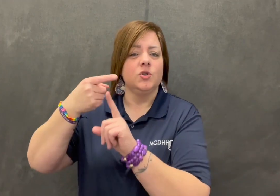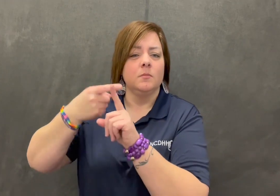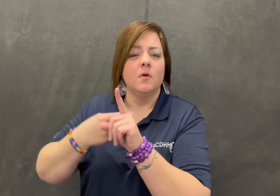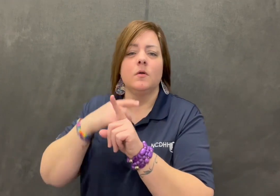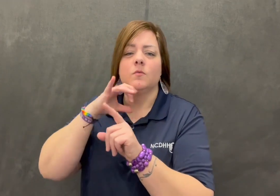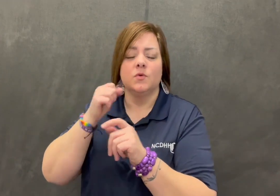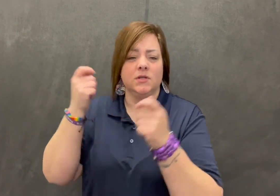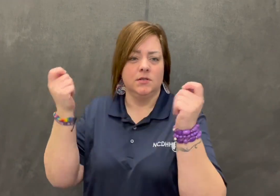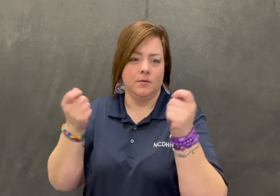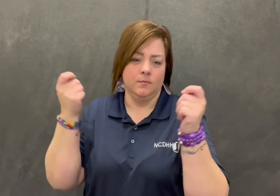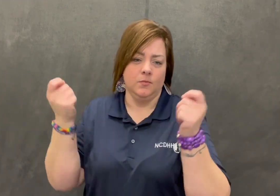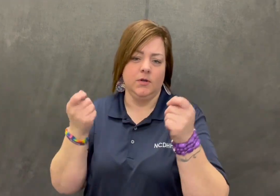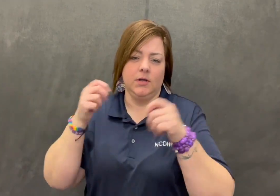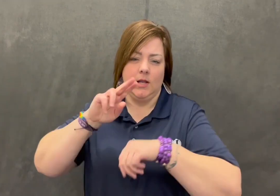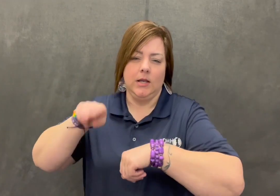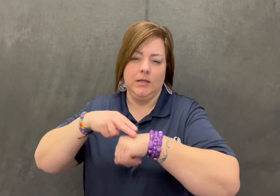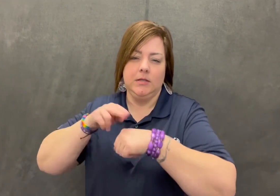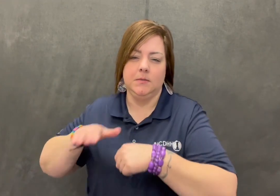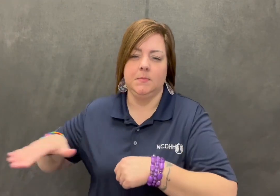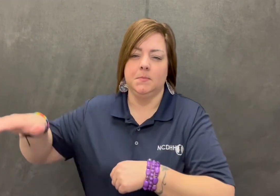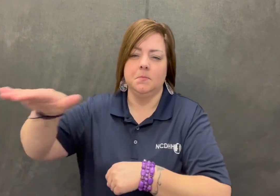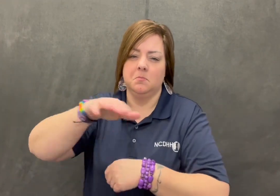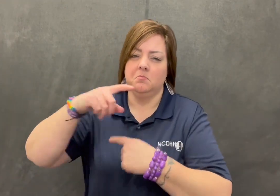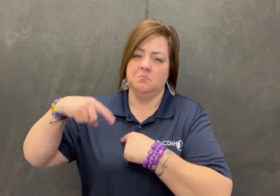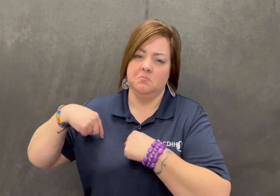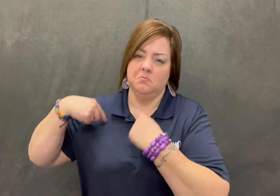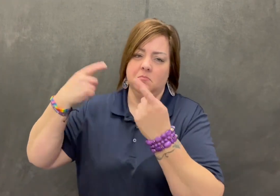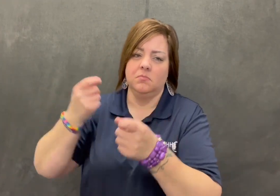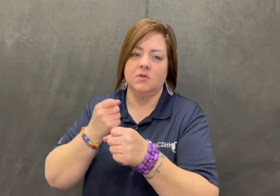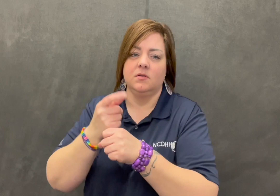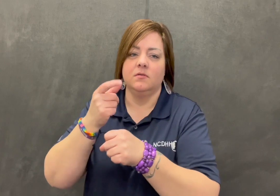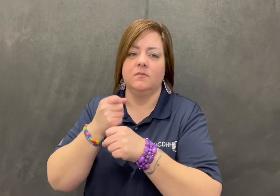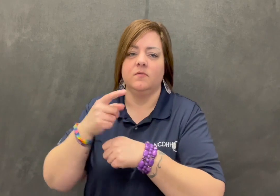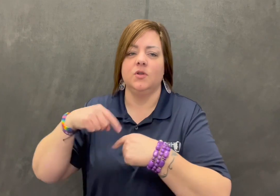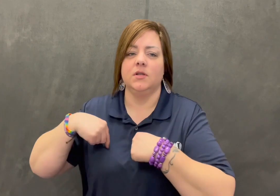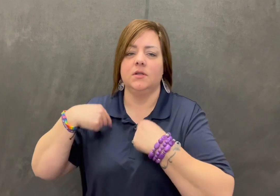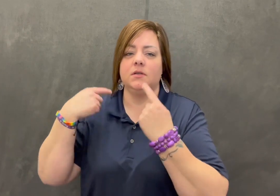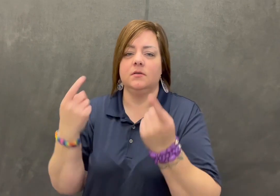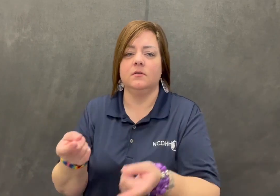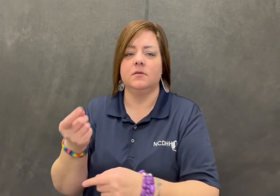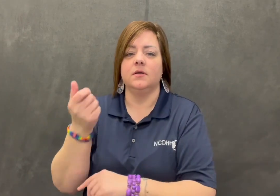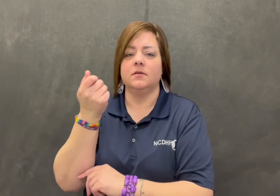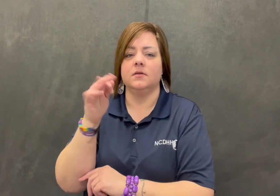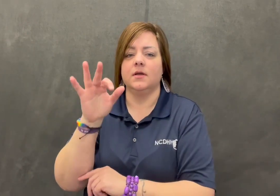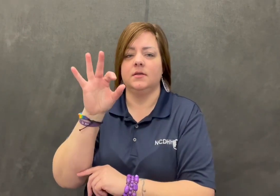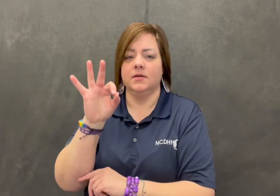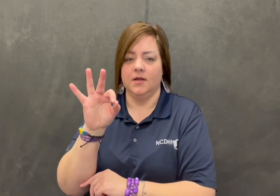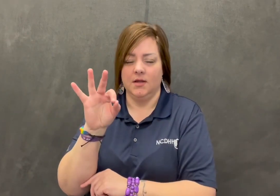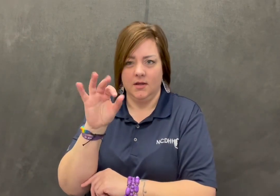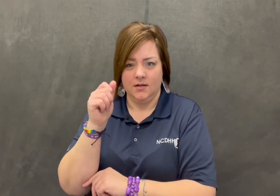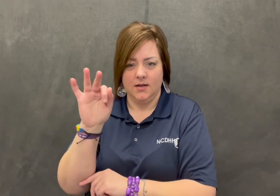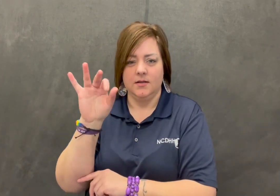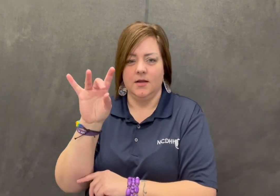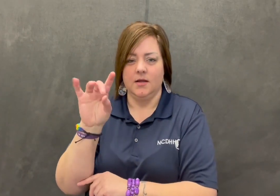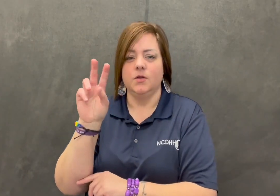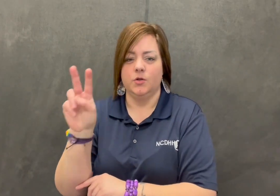Women's herstory month is celebrated nationally every year and has been since 1982.